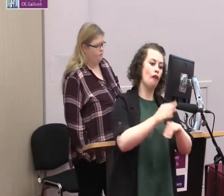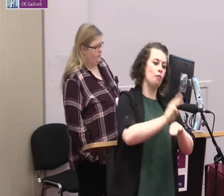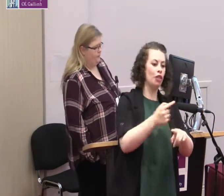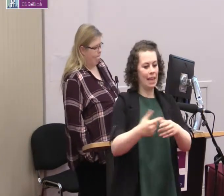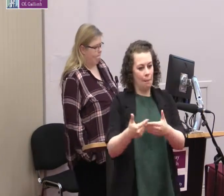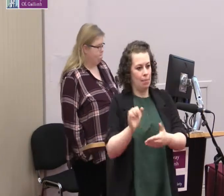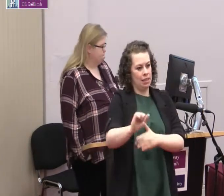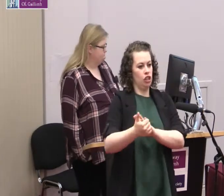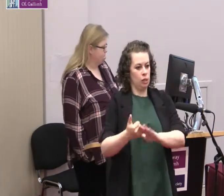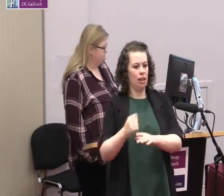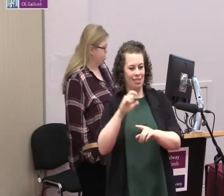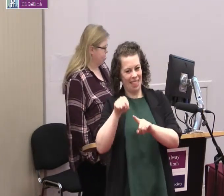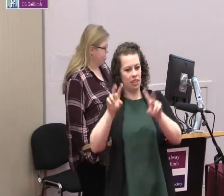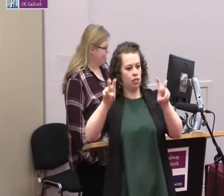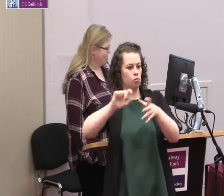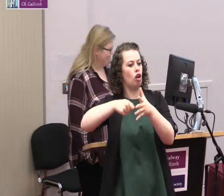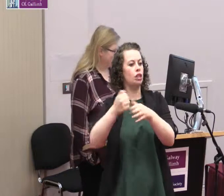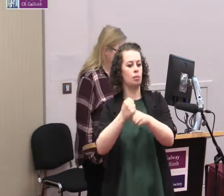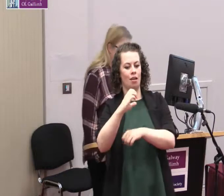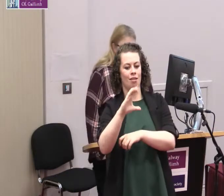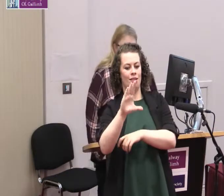I will ask her to take it away.